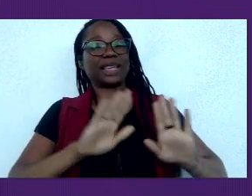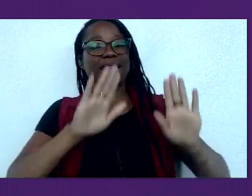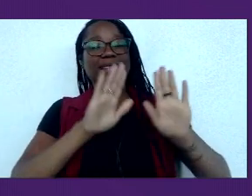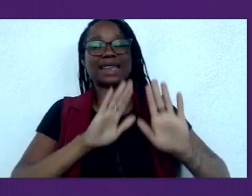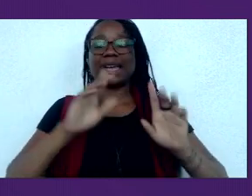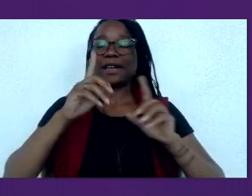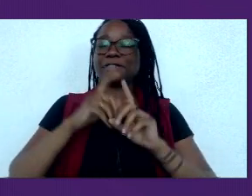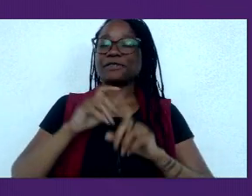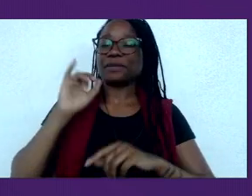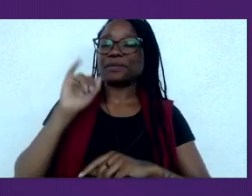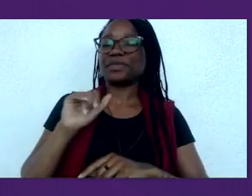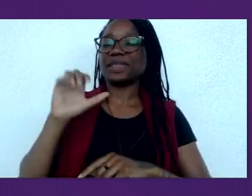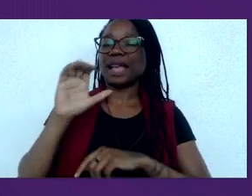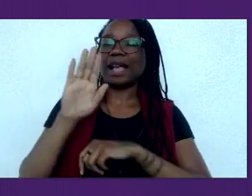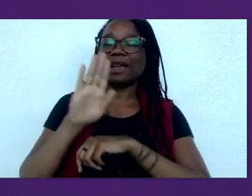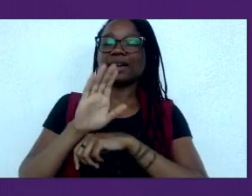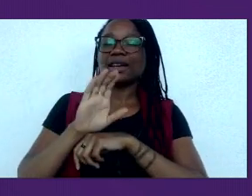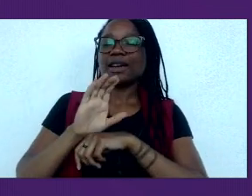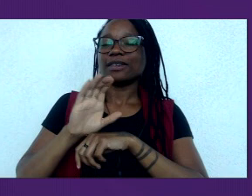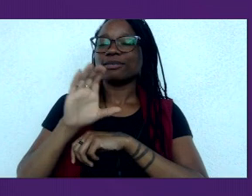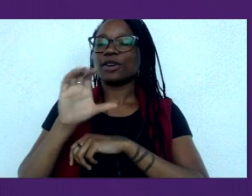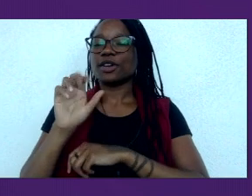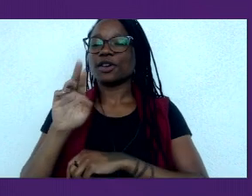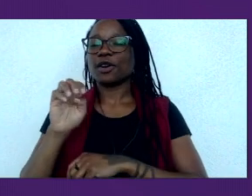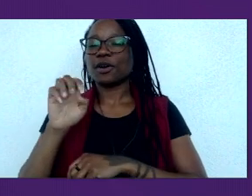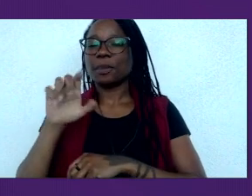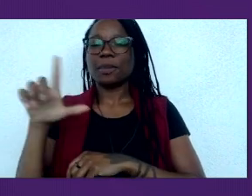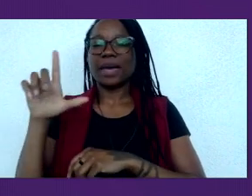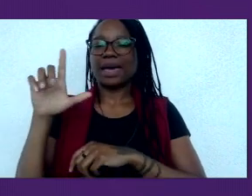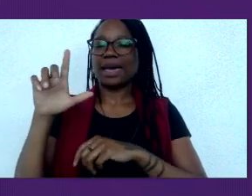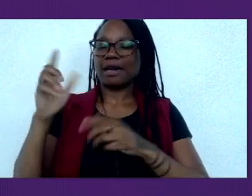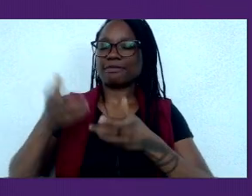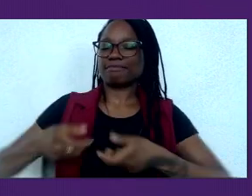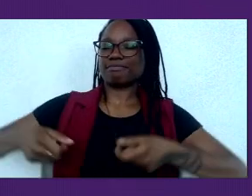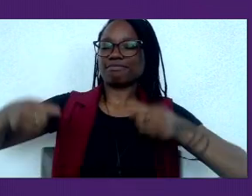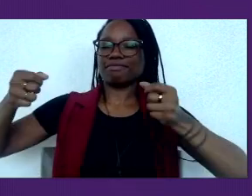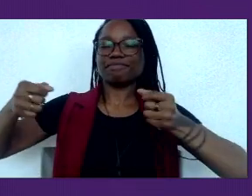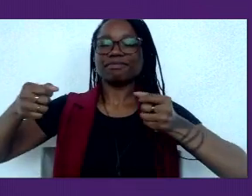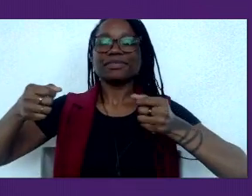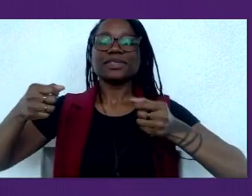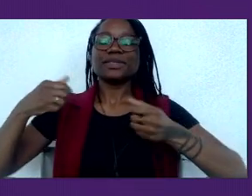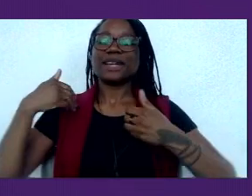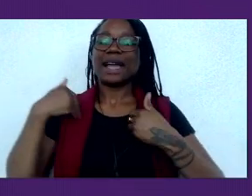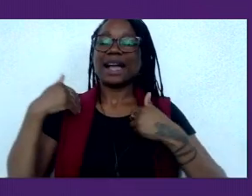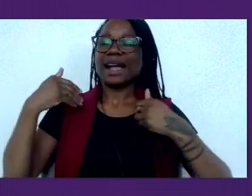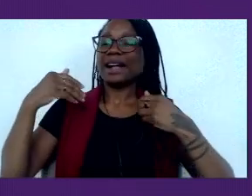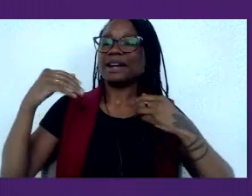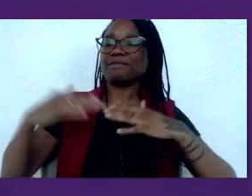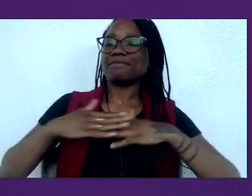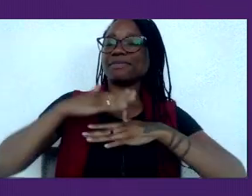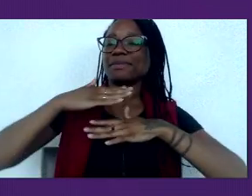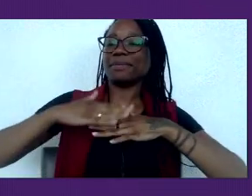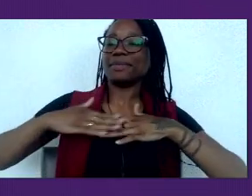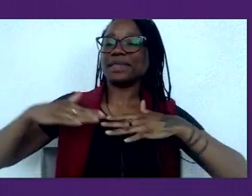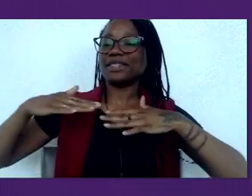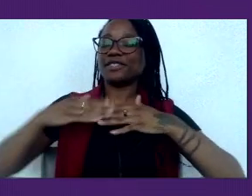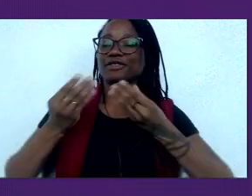quietly resting on the sandy shores where the waves crash like thunder and release like rain.